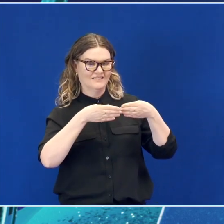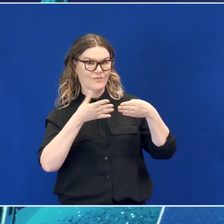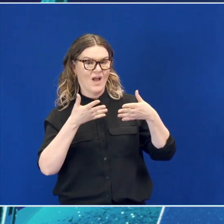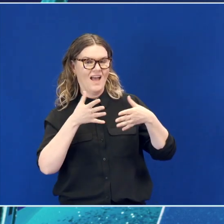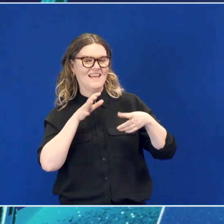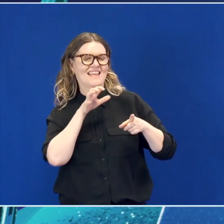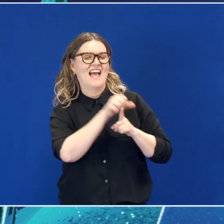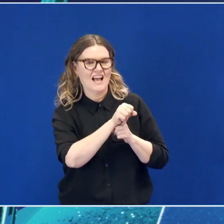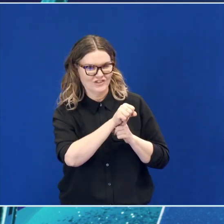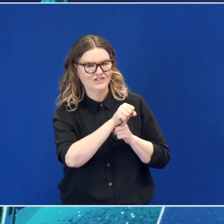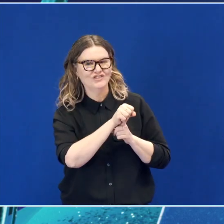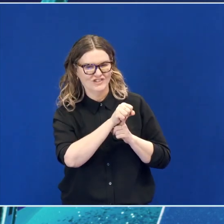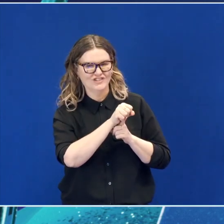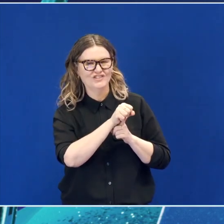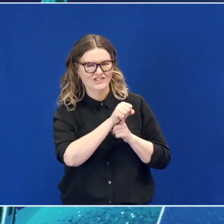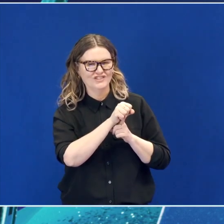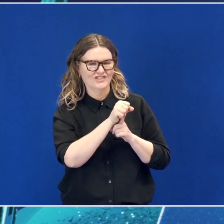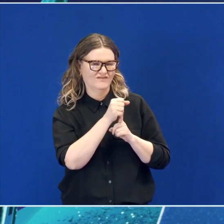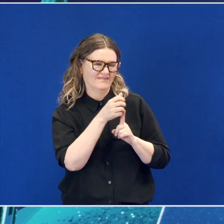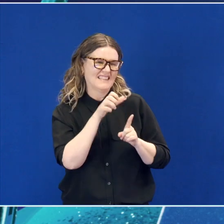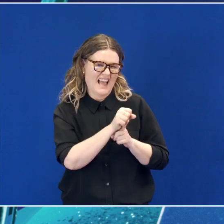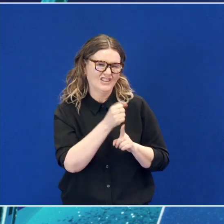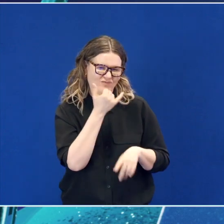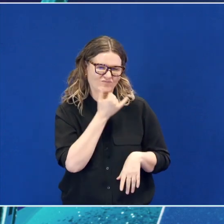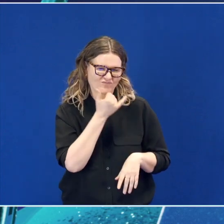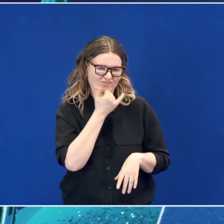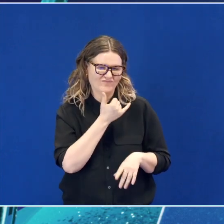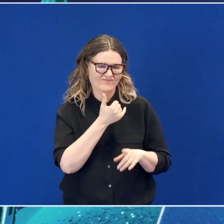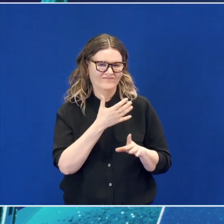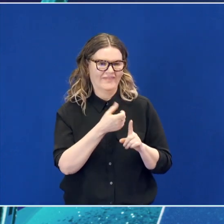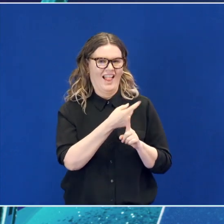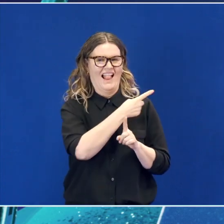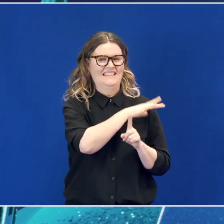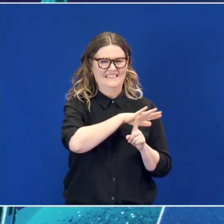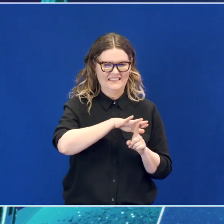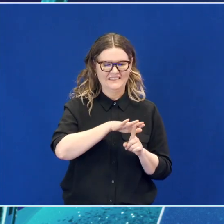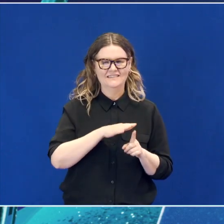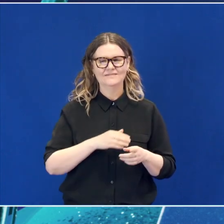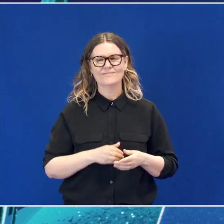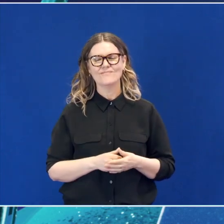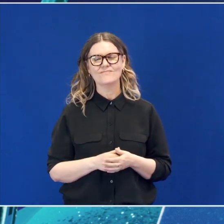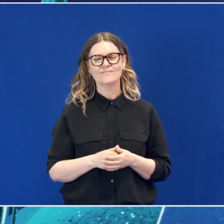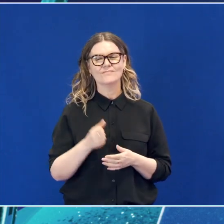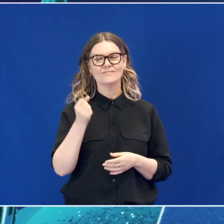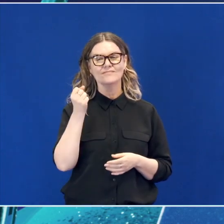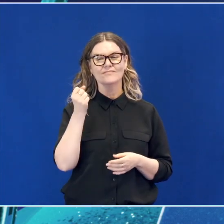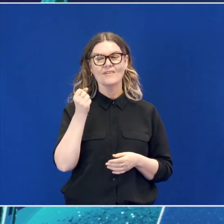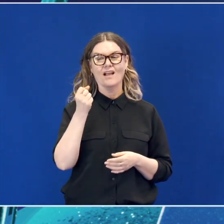in order to address the issue comments -- or I'm sorry, the PR comments that are being raised